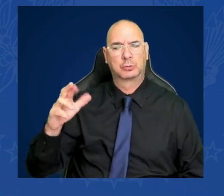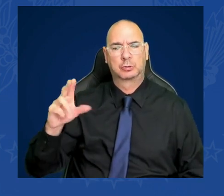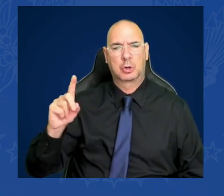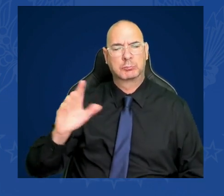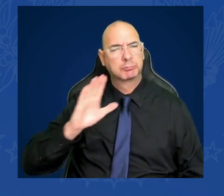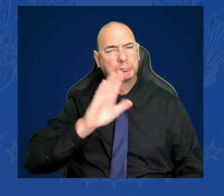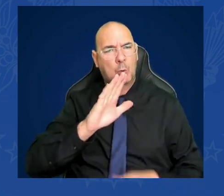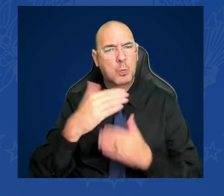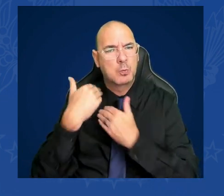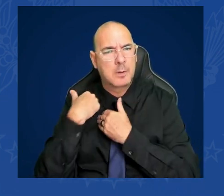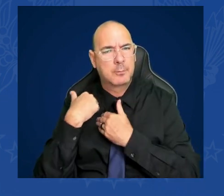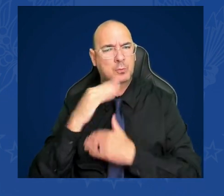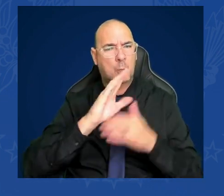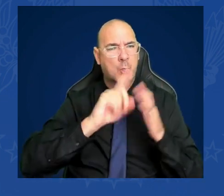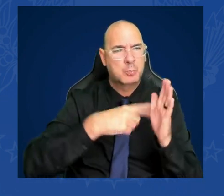I will start with how I see the world.